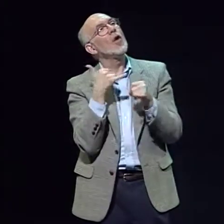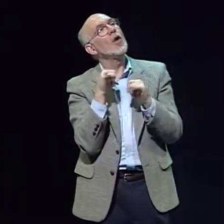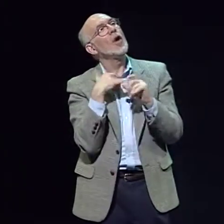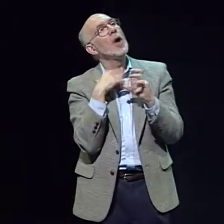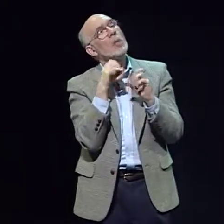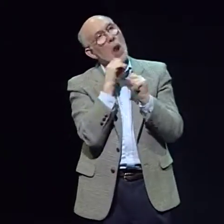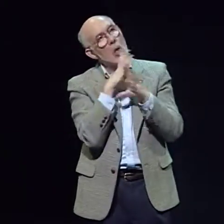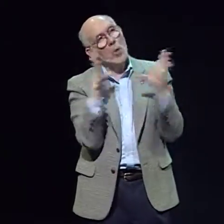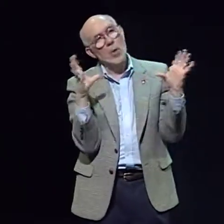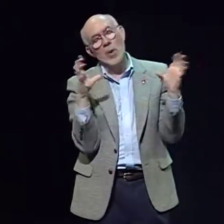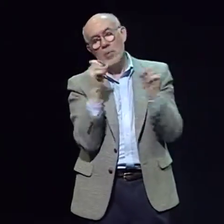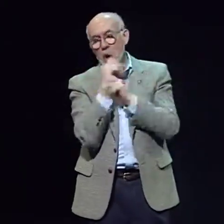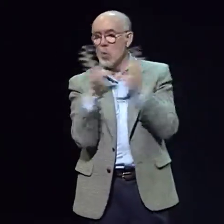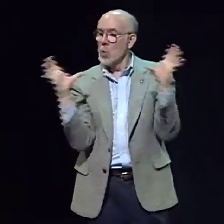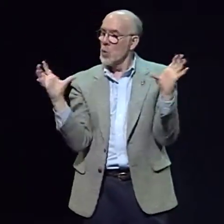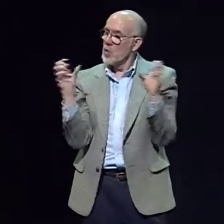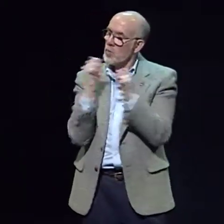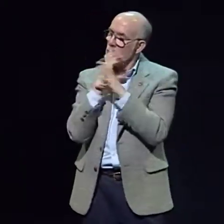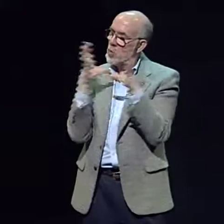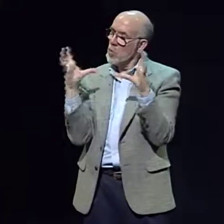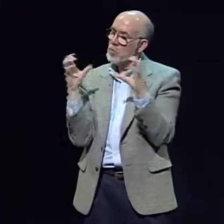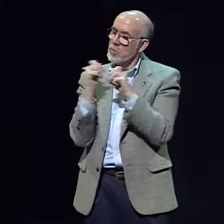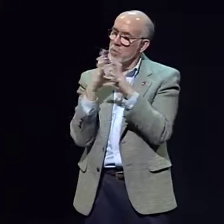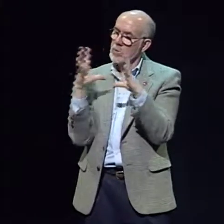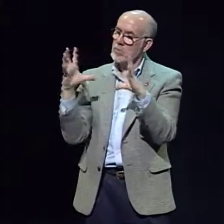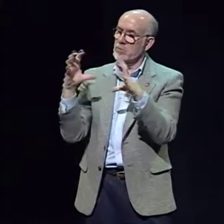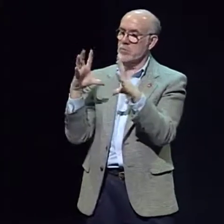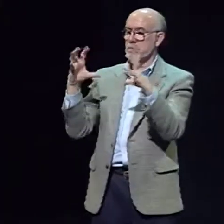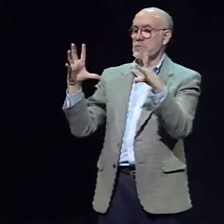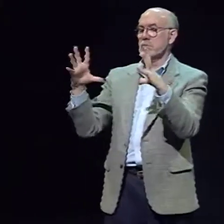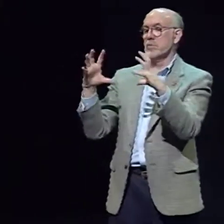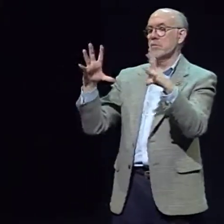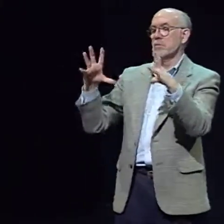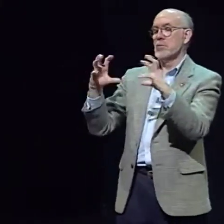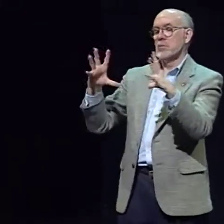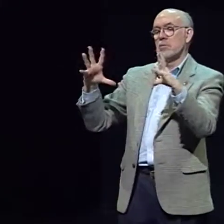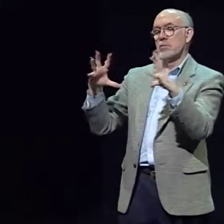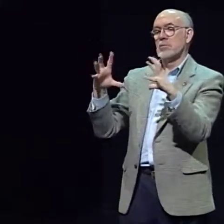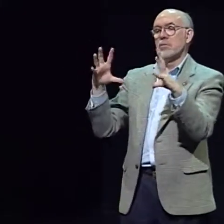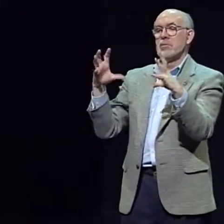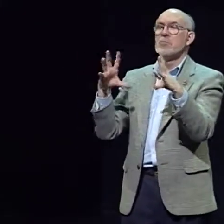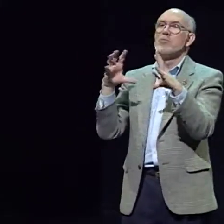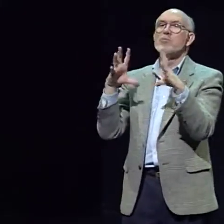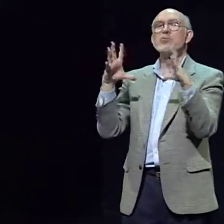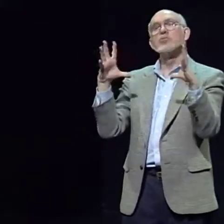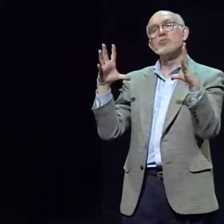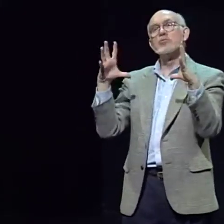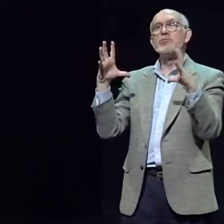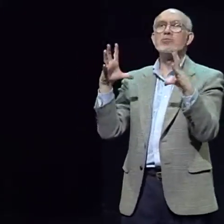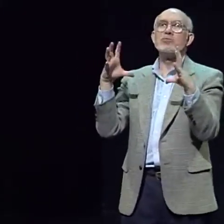AND I THOUGHT ABOUT IT--THE IDEA OF BLOWING UP THIS BALLOON